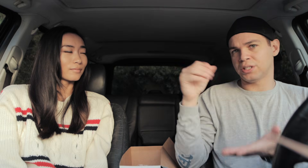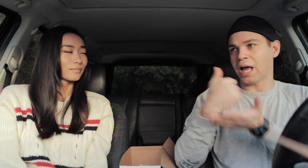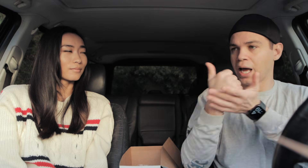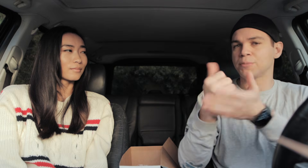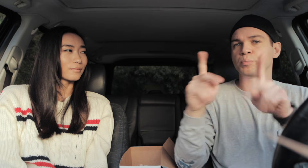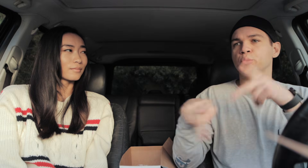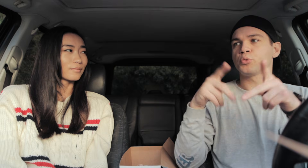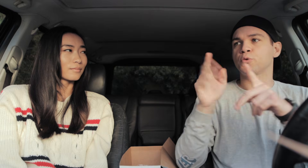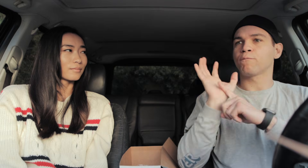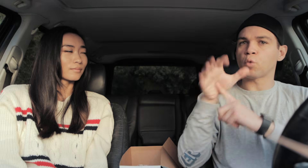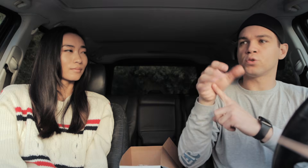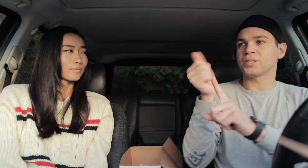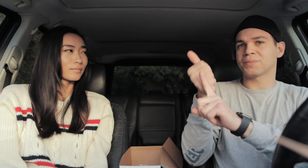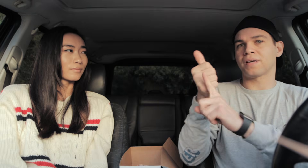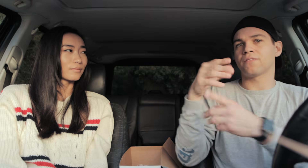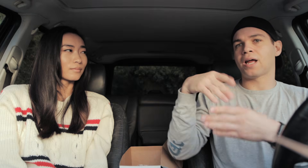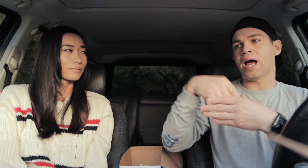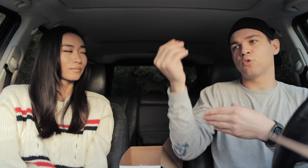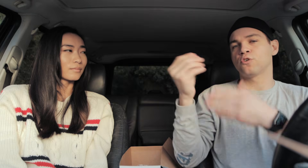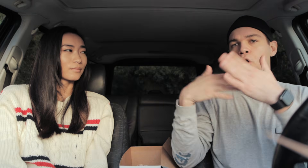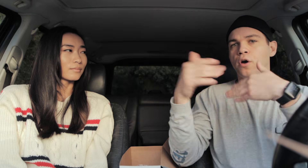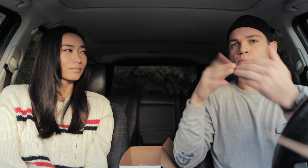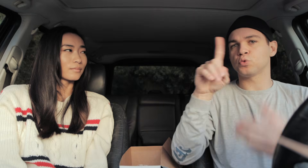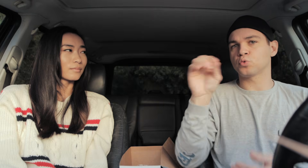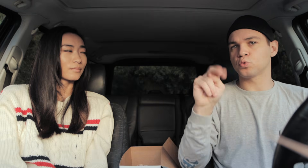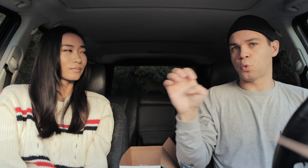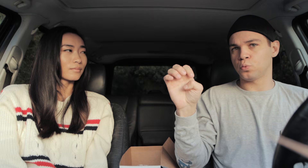it forces people out of their comfort zone